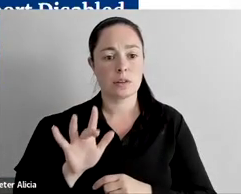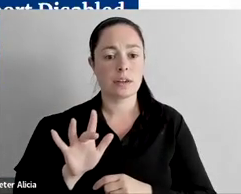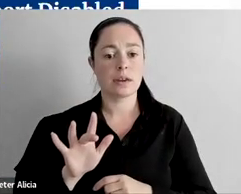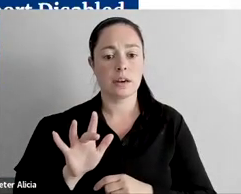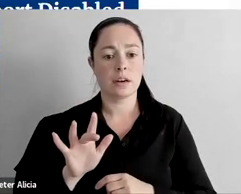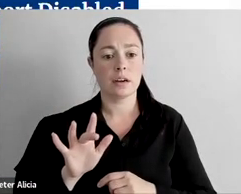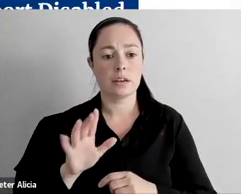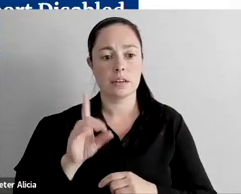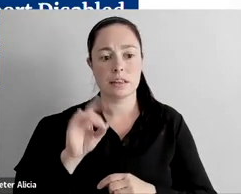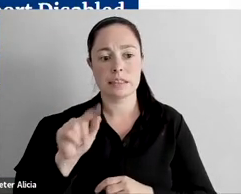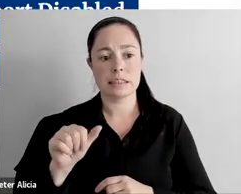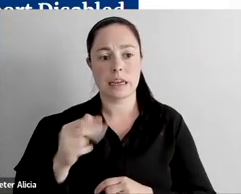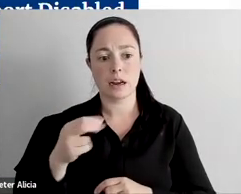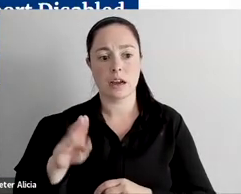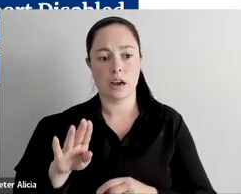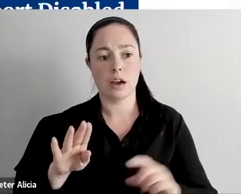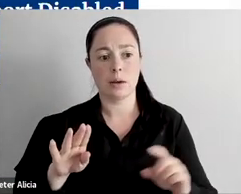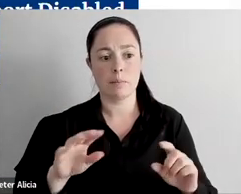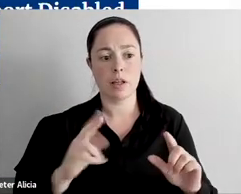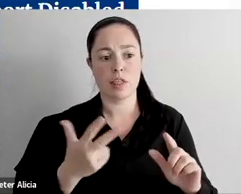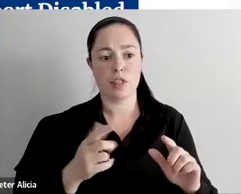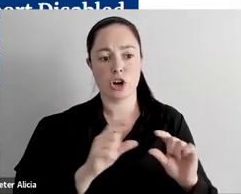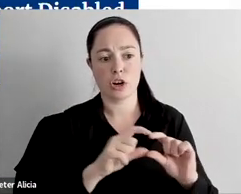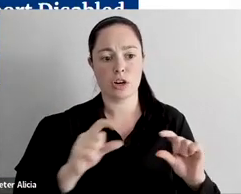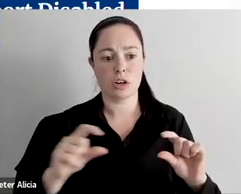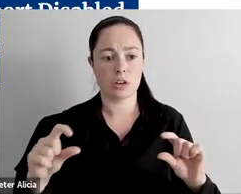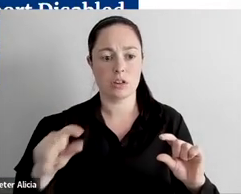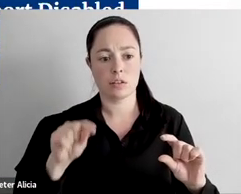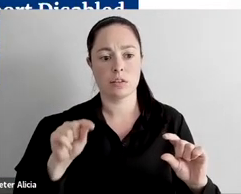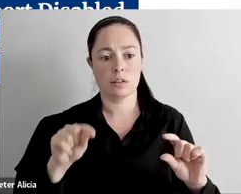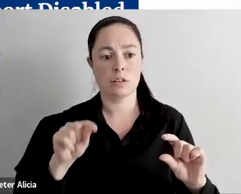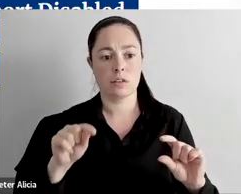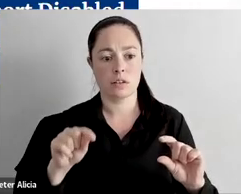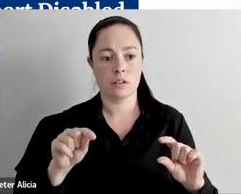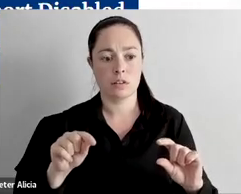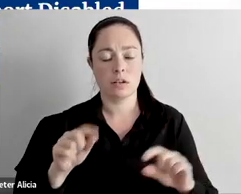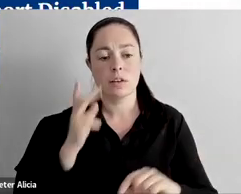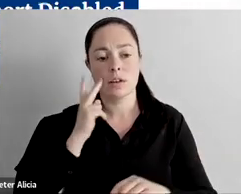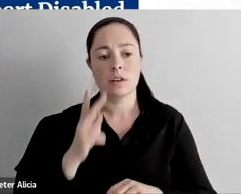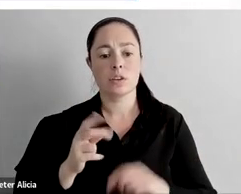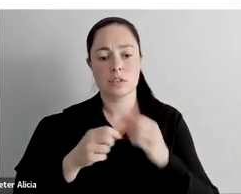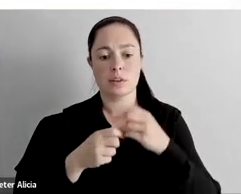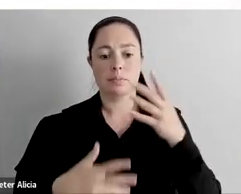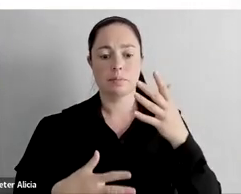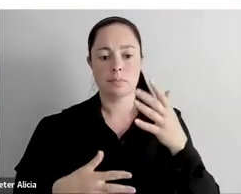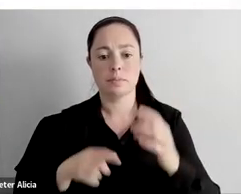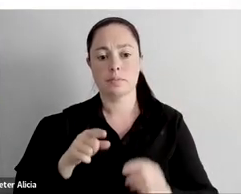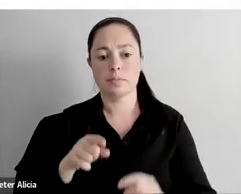hub drop-down box right here, you that is how you reach